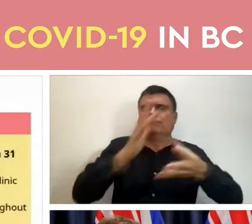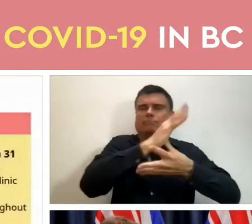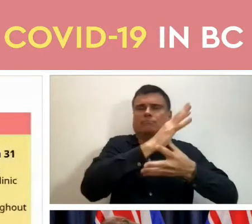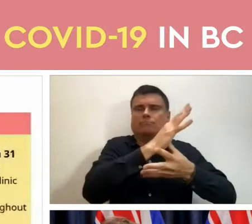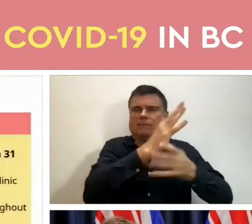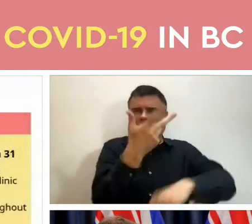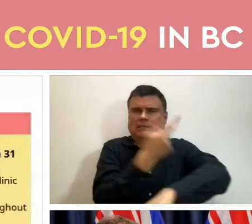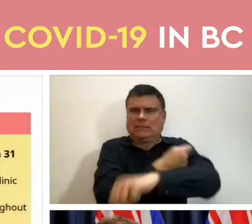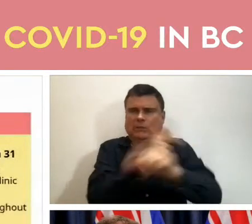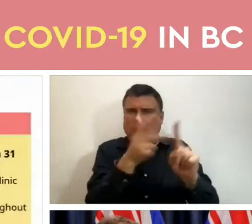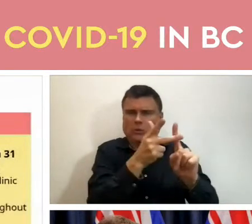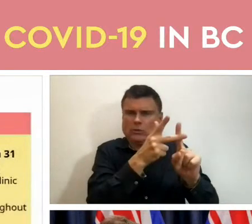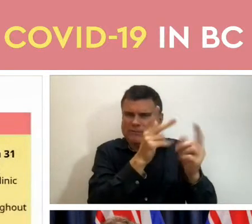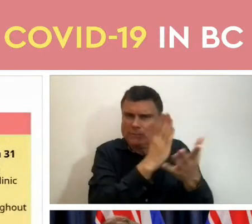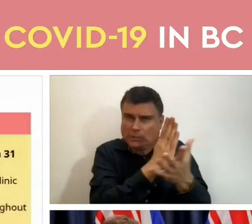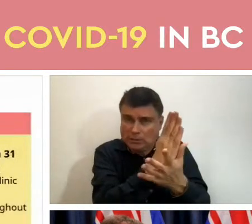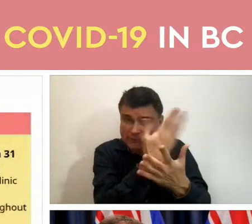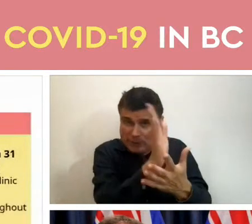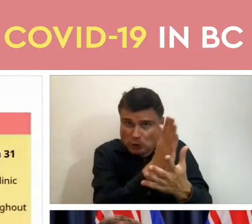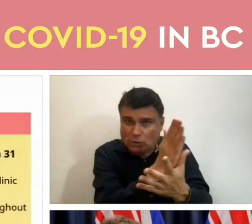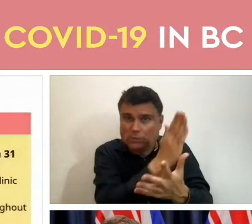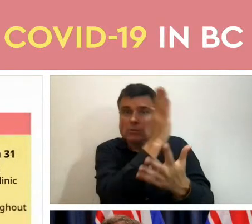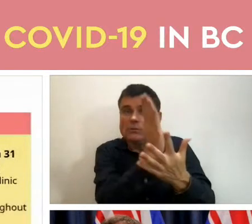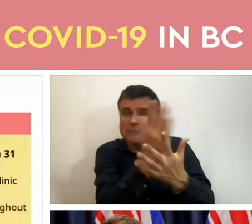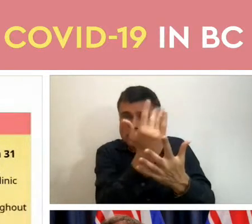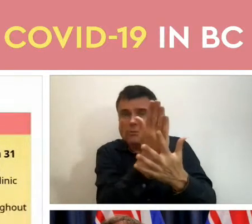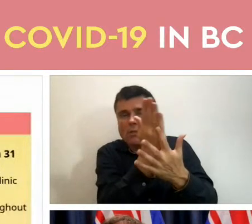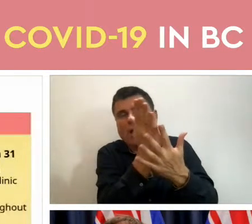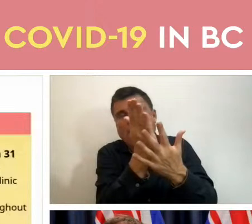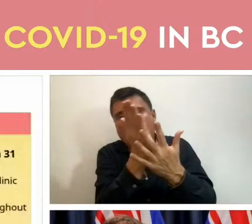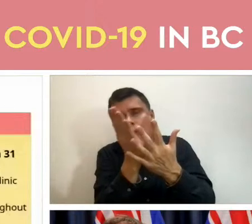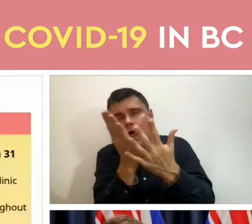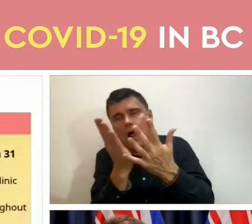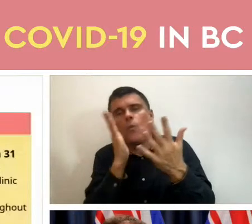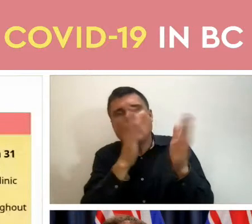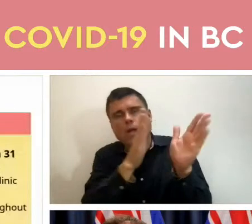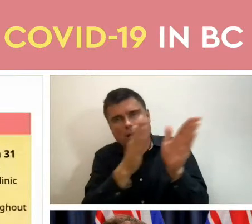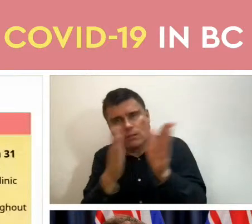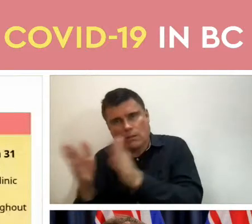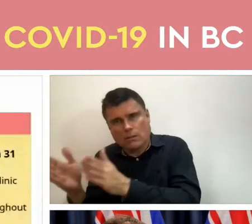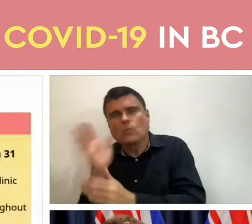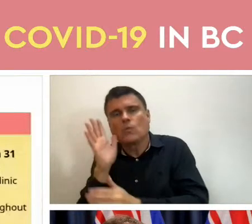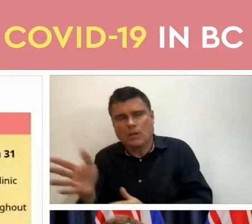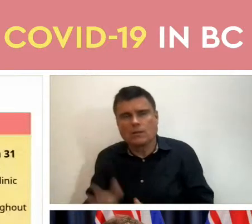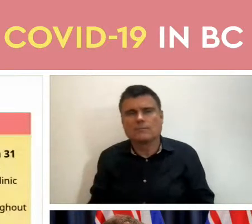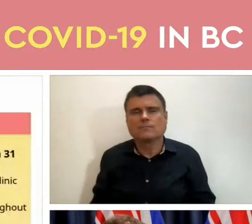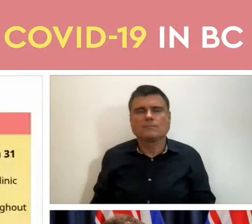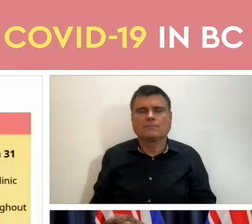So on the left is what's happened up to now. It's the increased capacity by